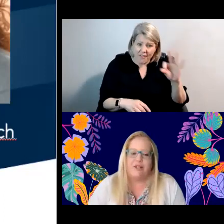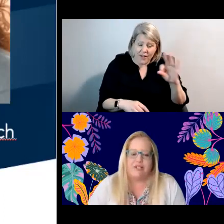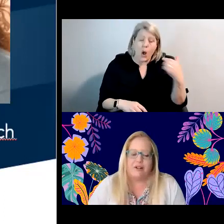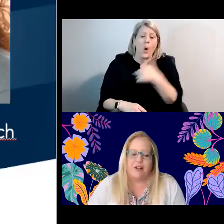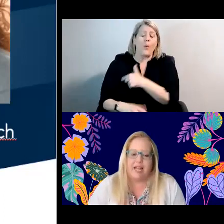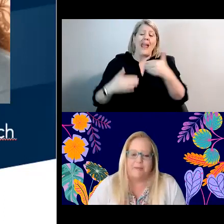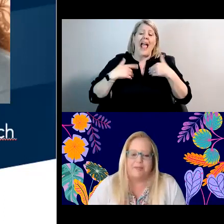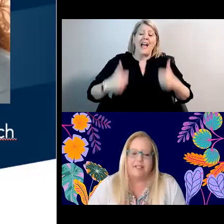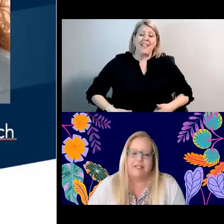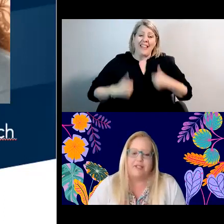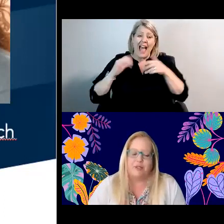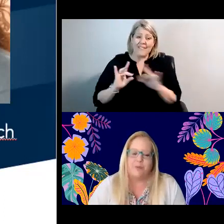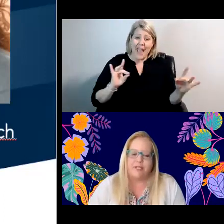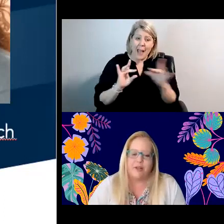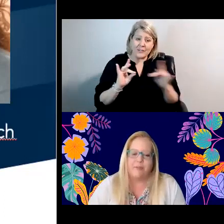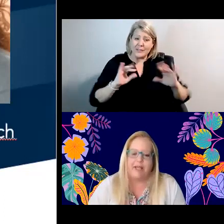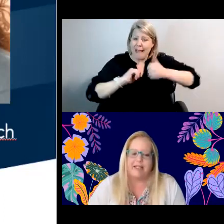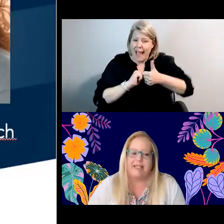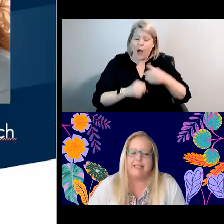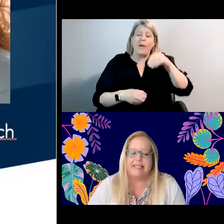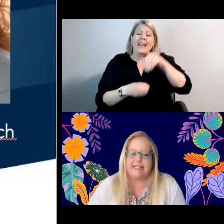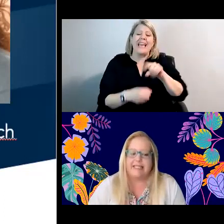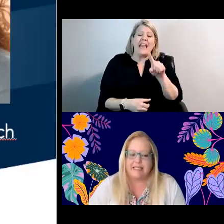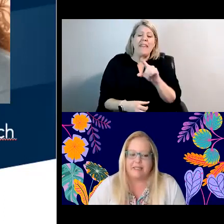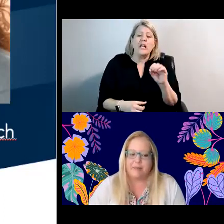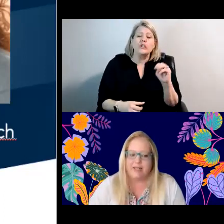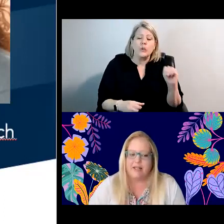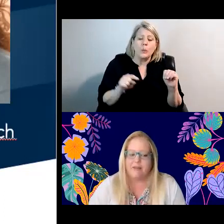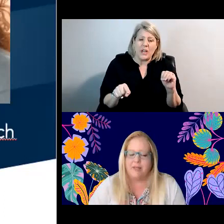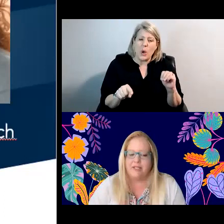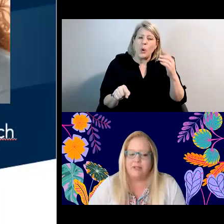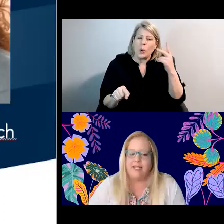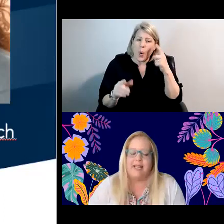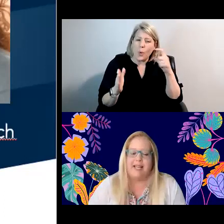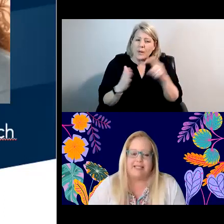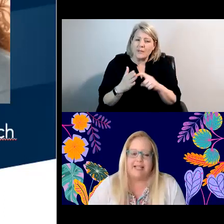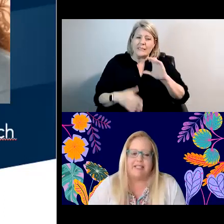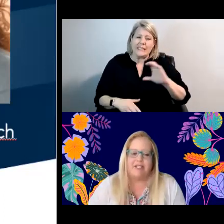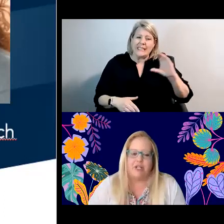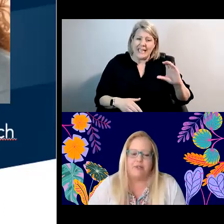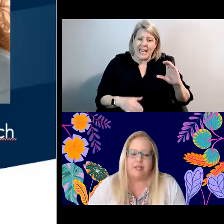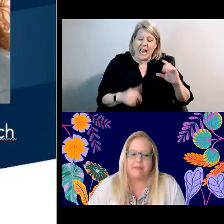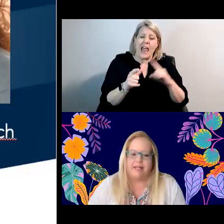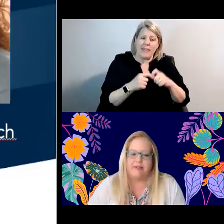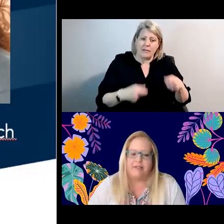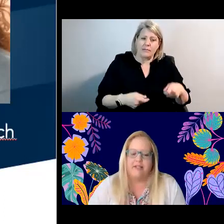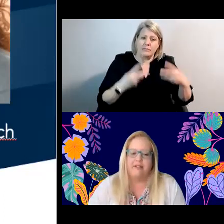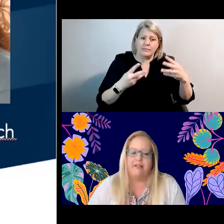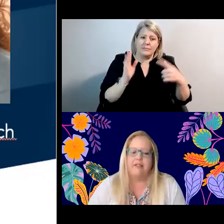You can turn on captions in the Zoom window by clicking the CC button on the menu and selecting show subtitles.